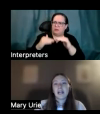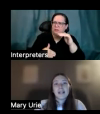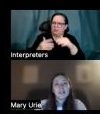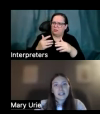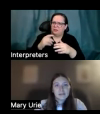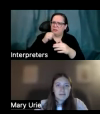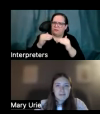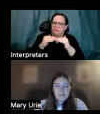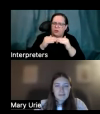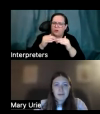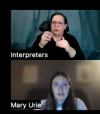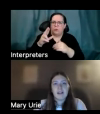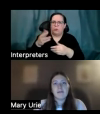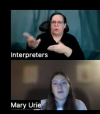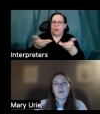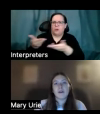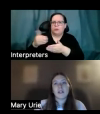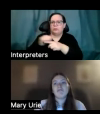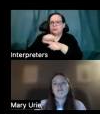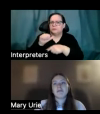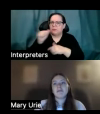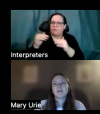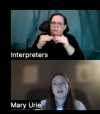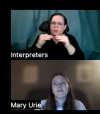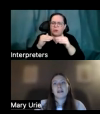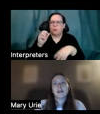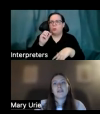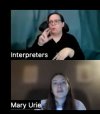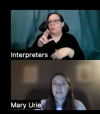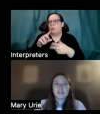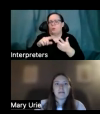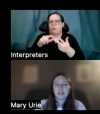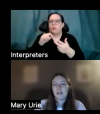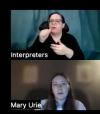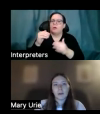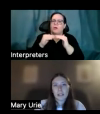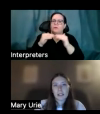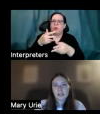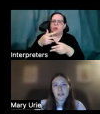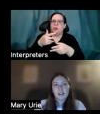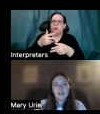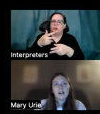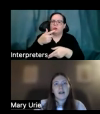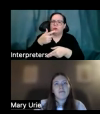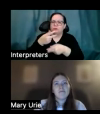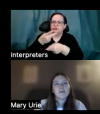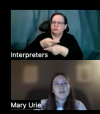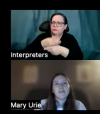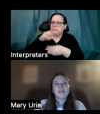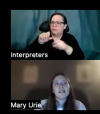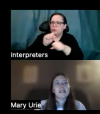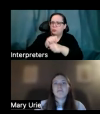hiring, or unfair treatment in the workplace. If you see any